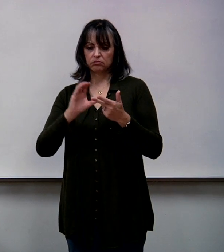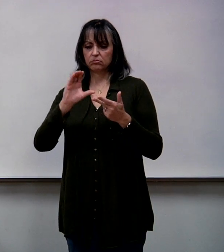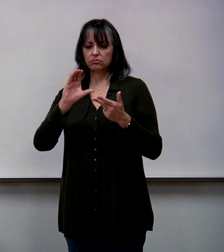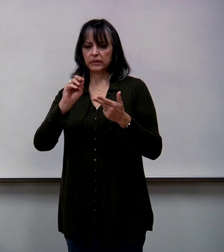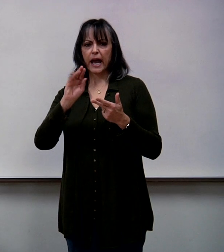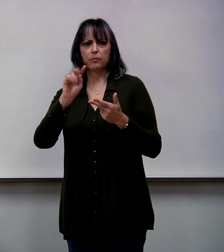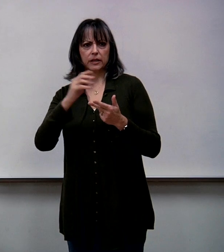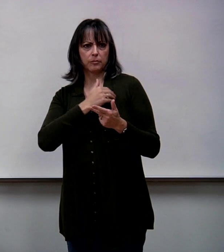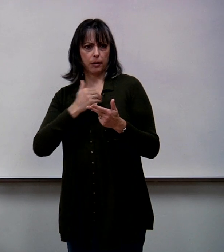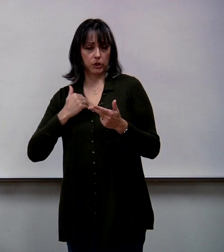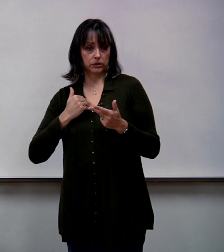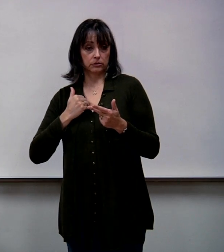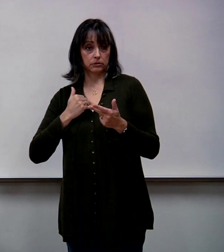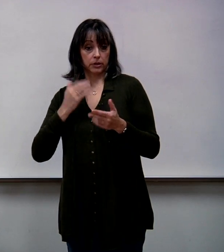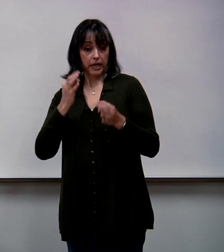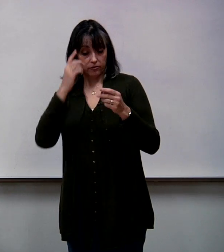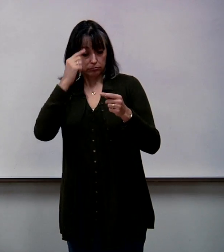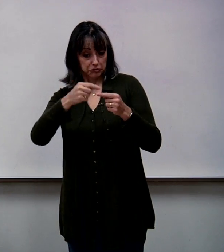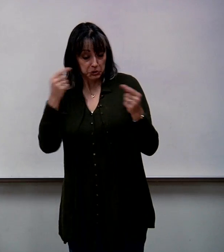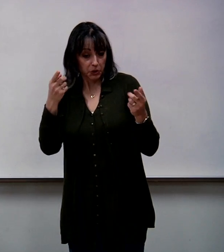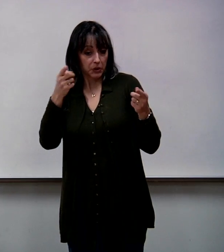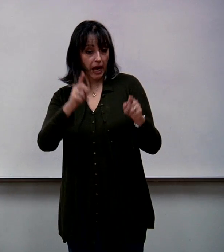So any disputes can be brought to me